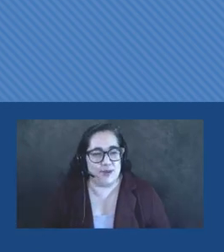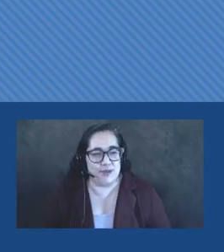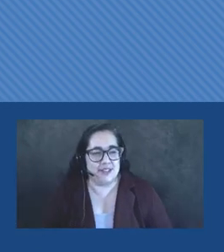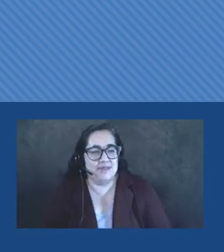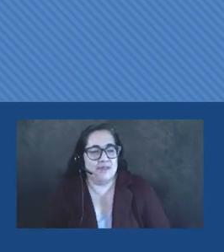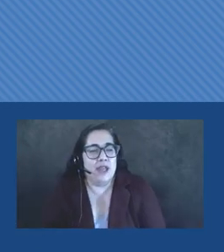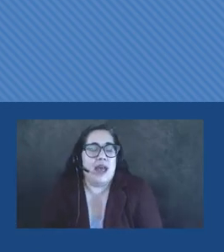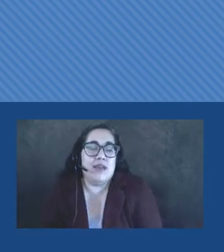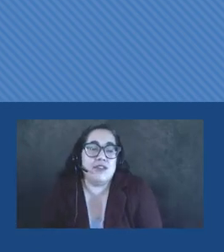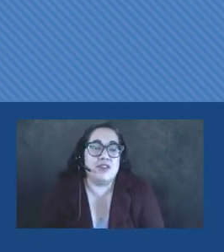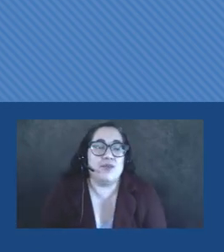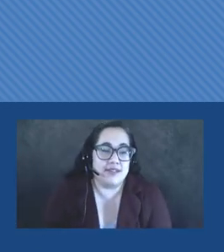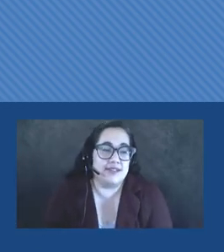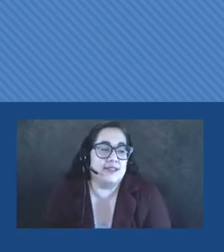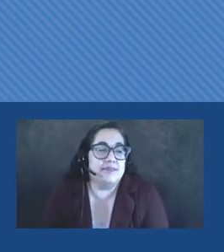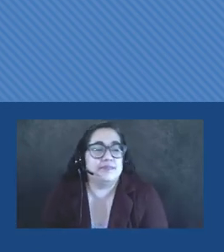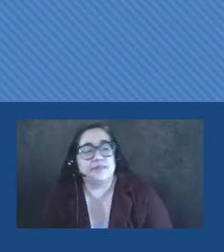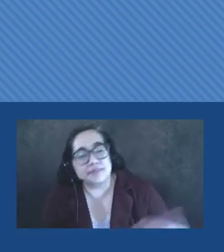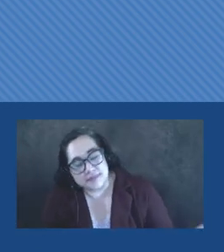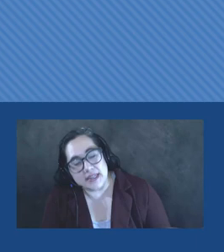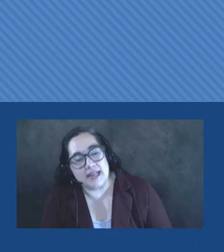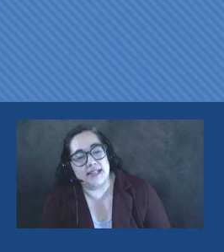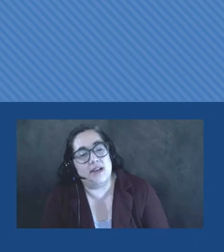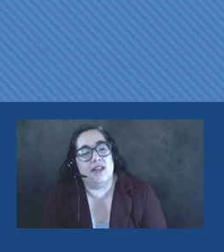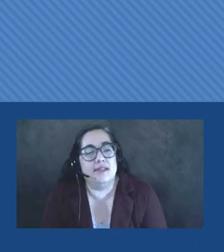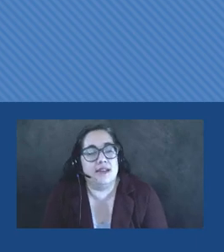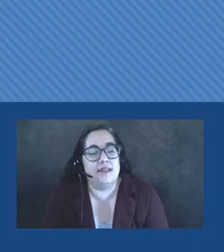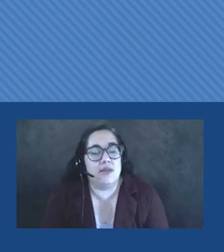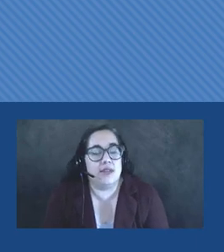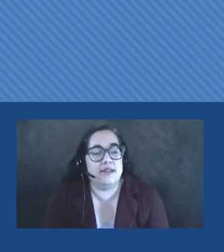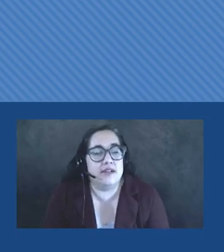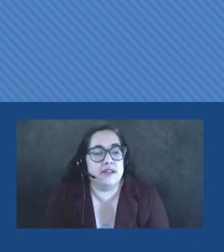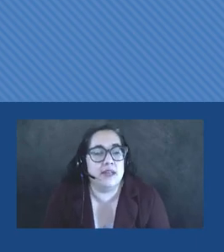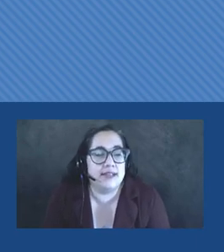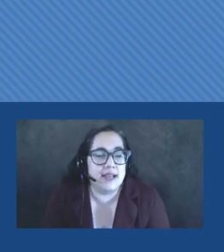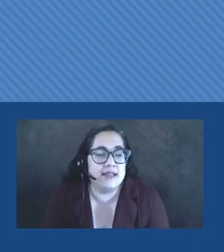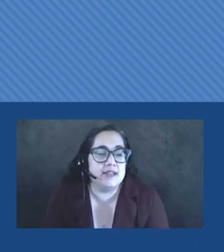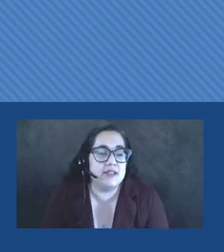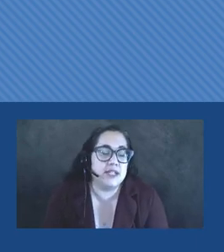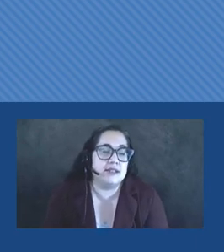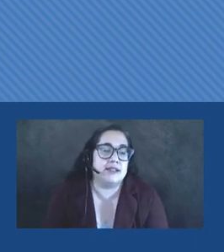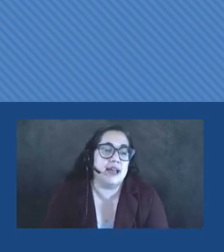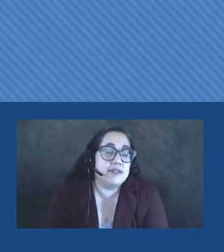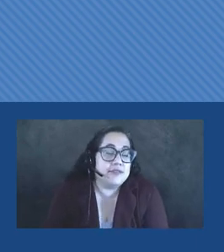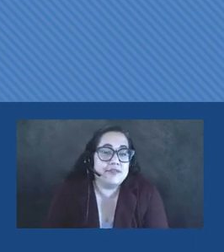you're holding. And there's other reasons as I outline there could be anxiety stress life